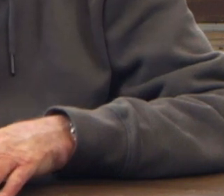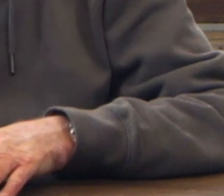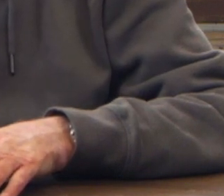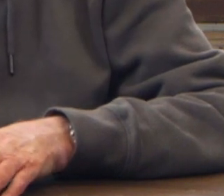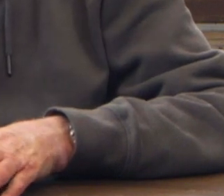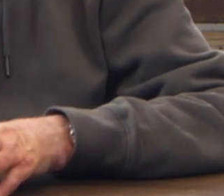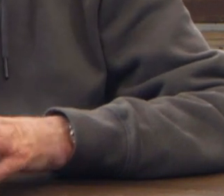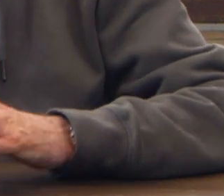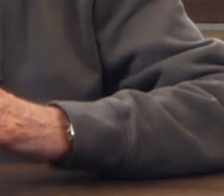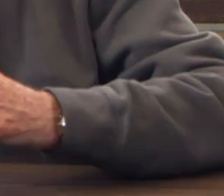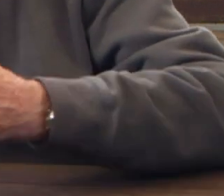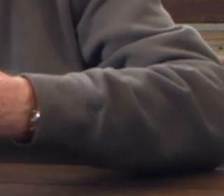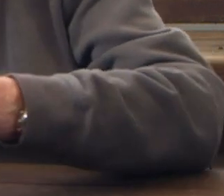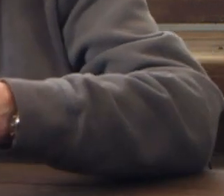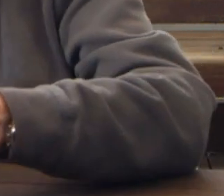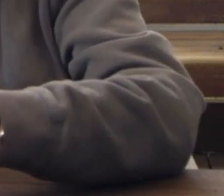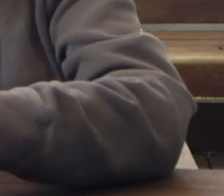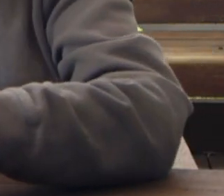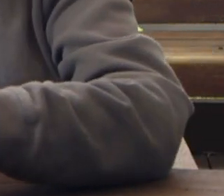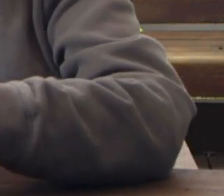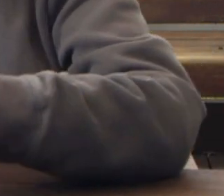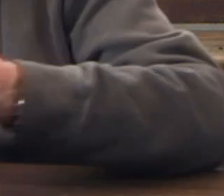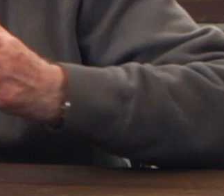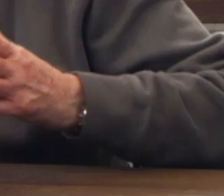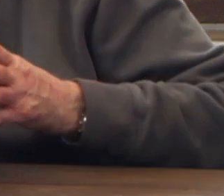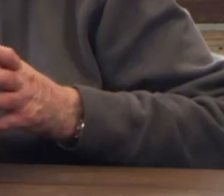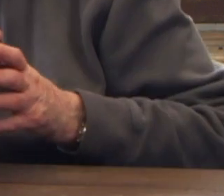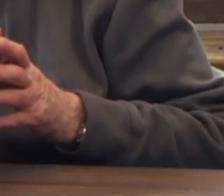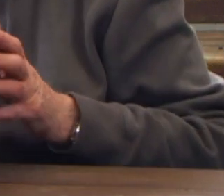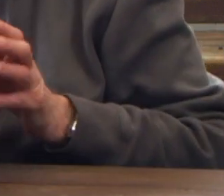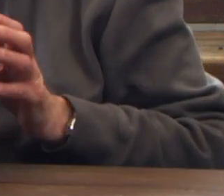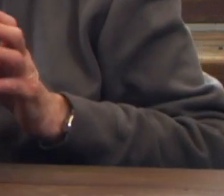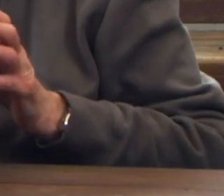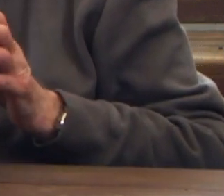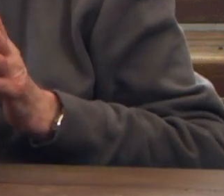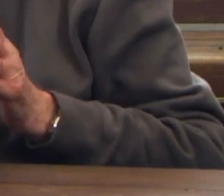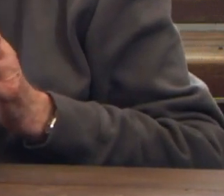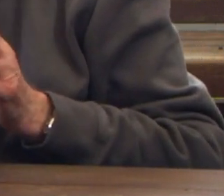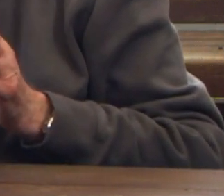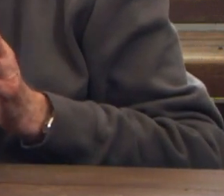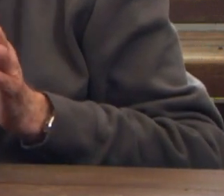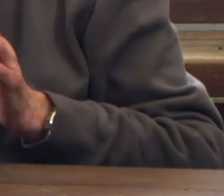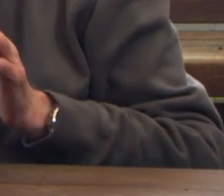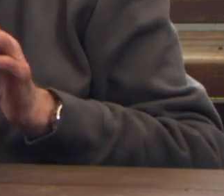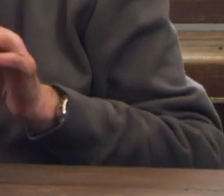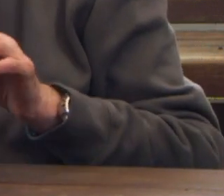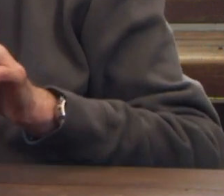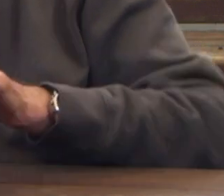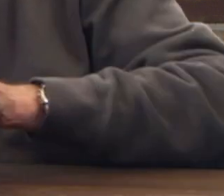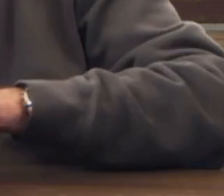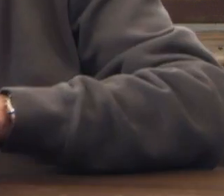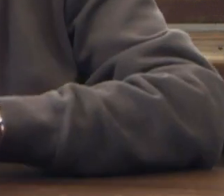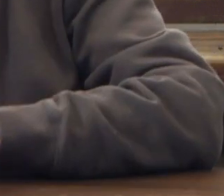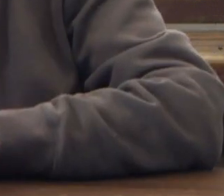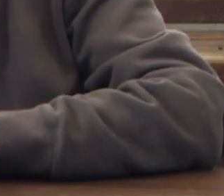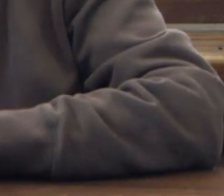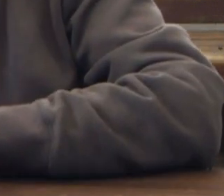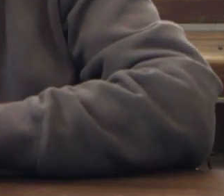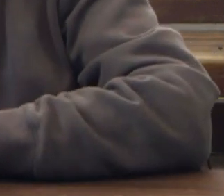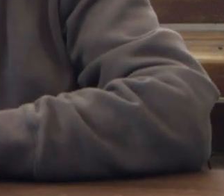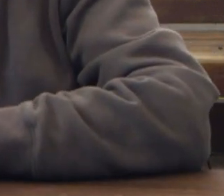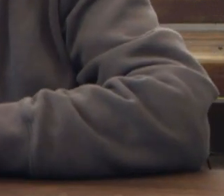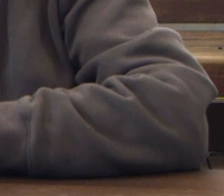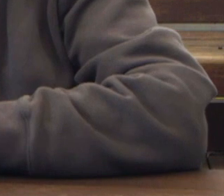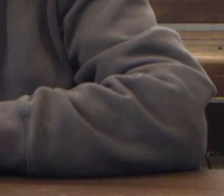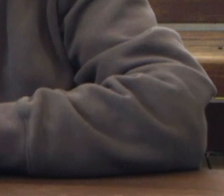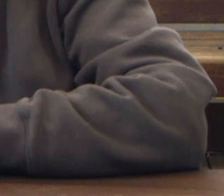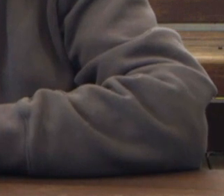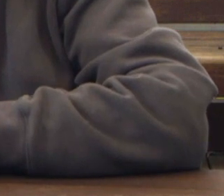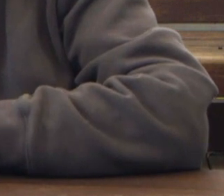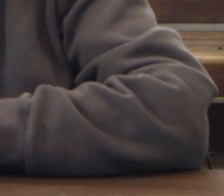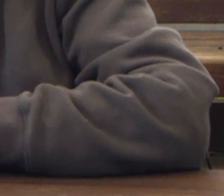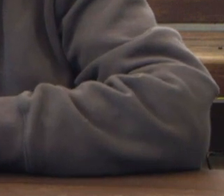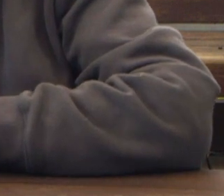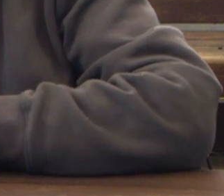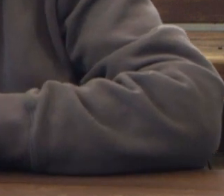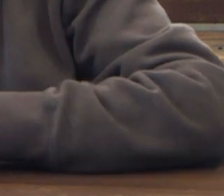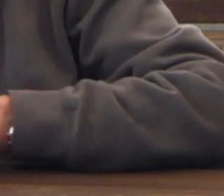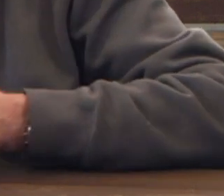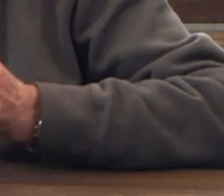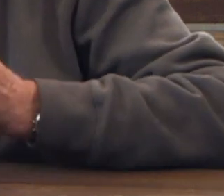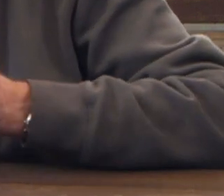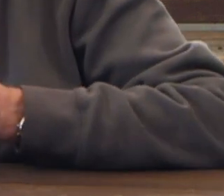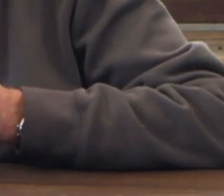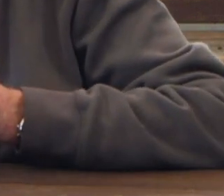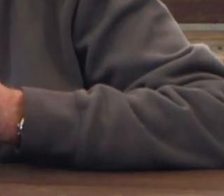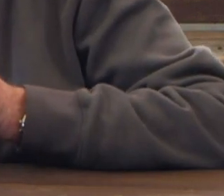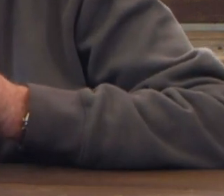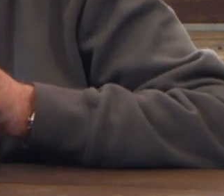Is your cup warm? Mine’s really warm. Yeah, warm cup, hot.